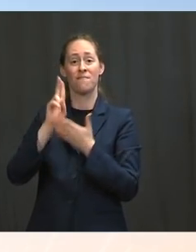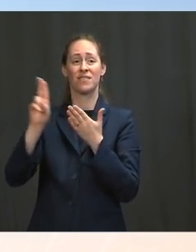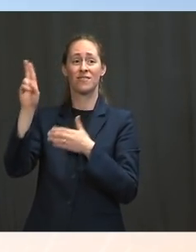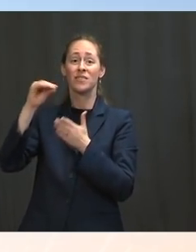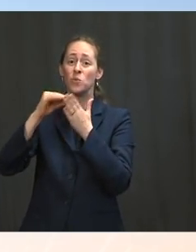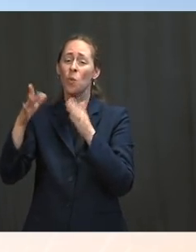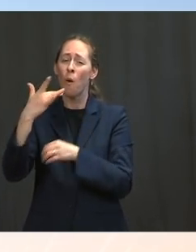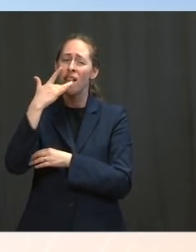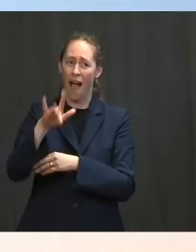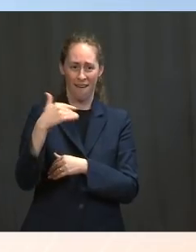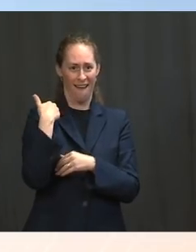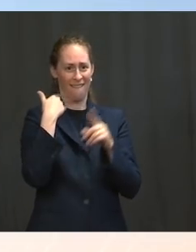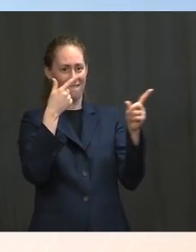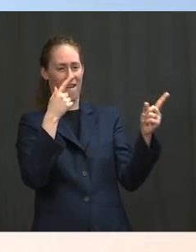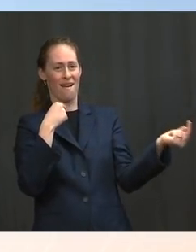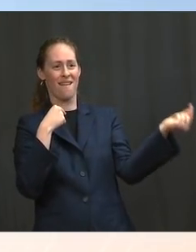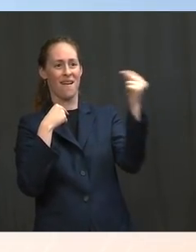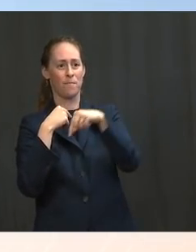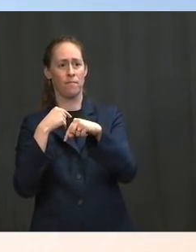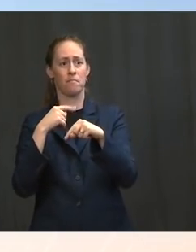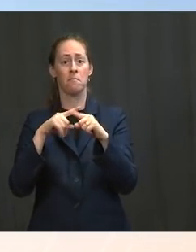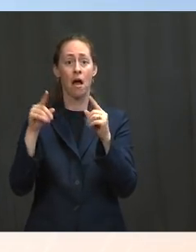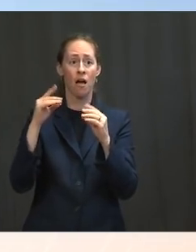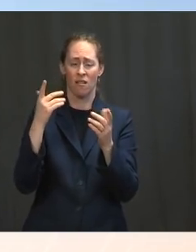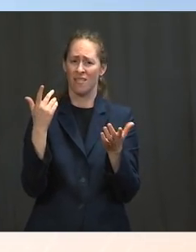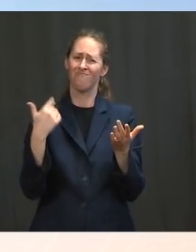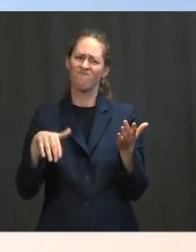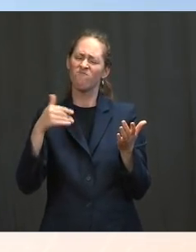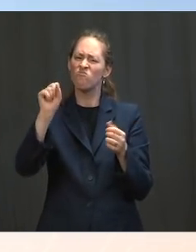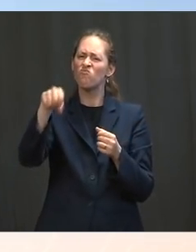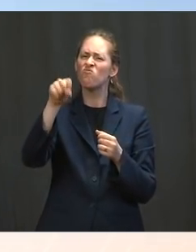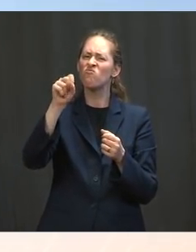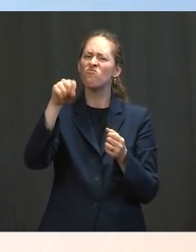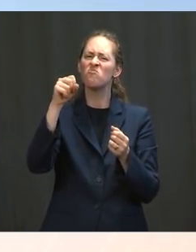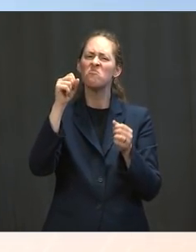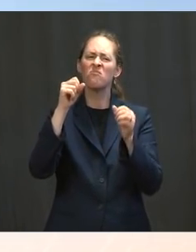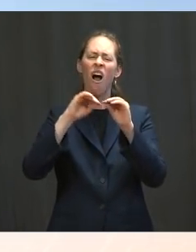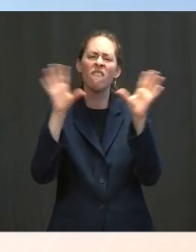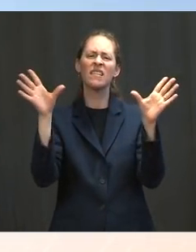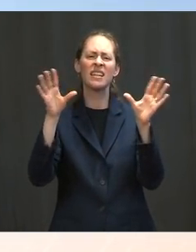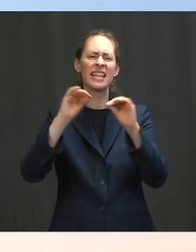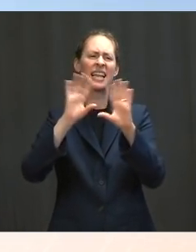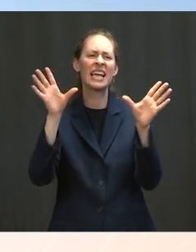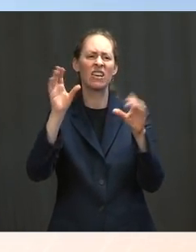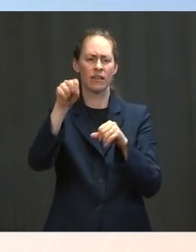But I think there's no question that there is -- continues to be systemic racism in our country.